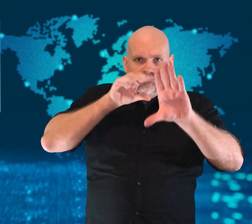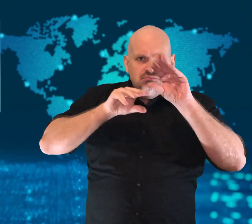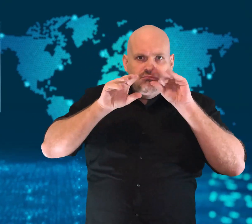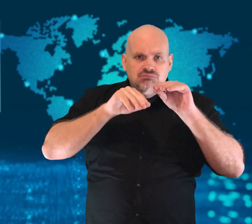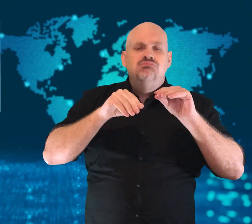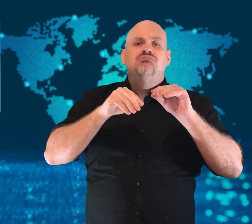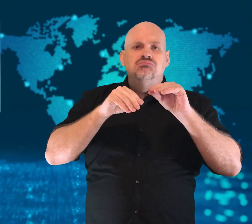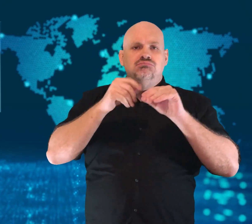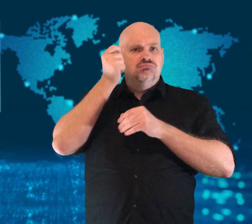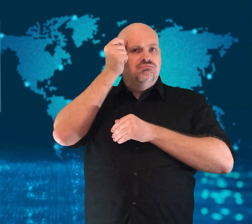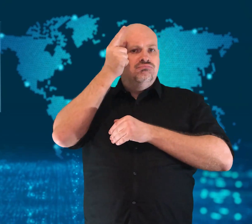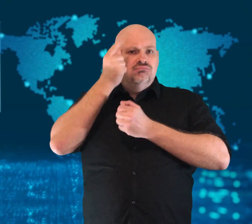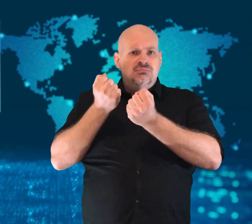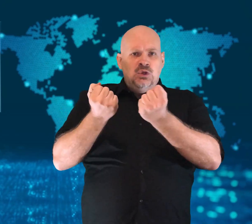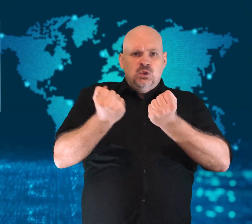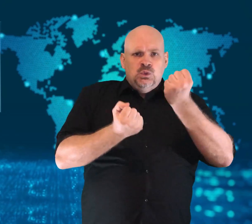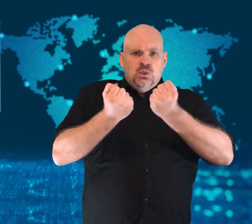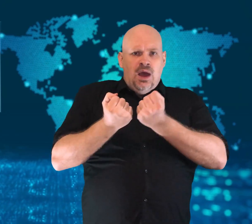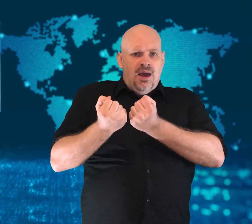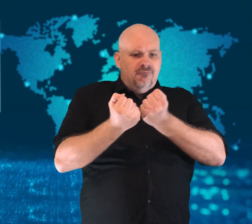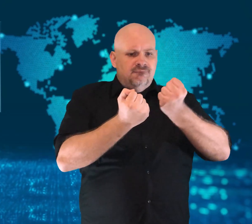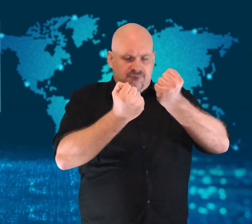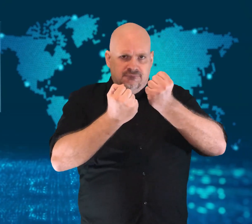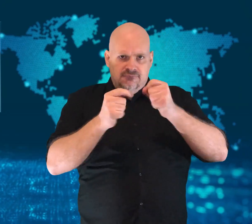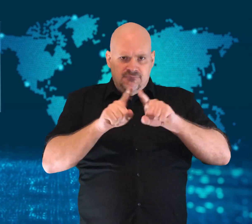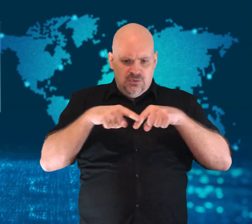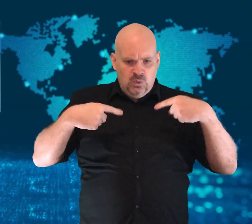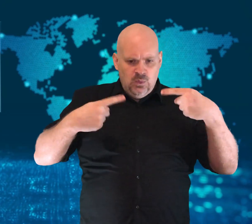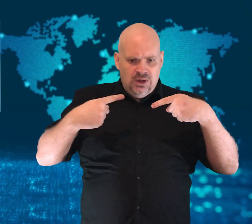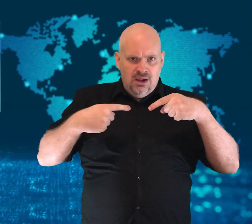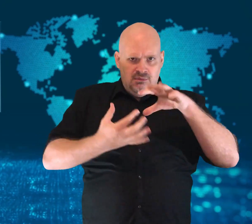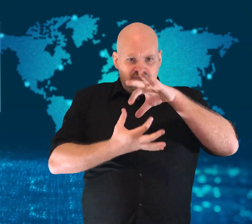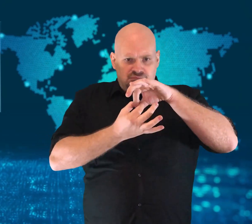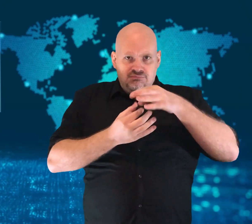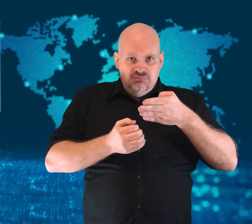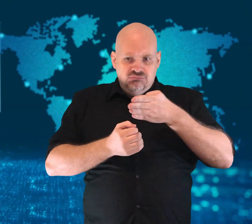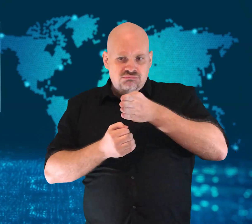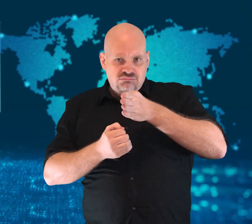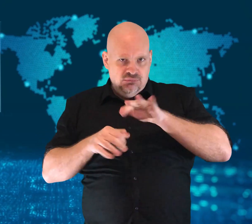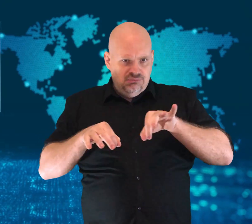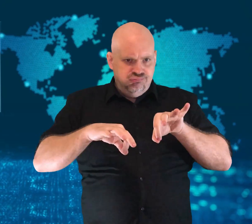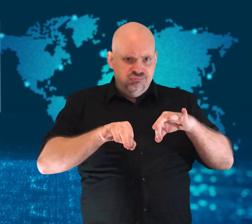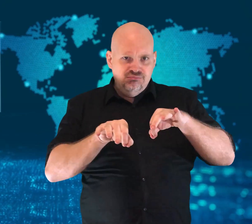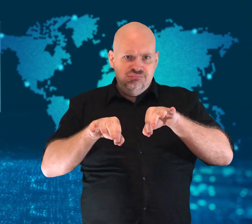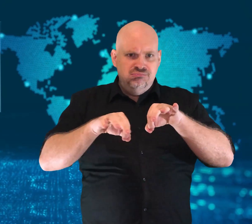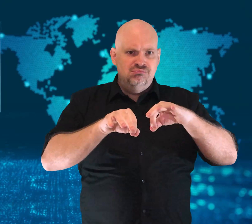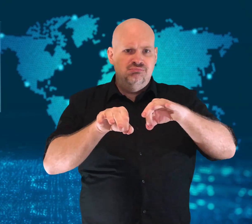fish’s movements as they swam forward and backward.